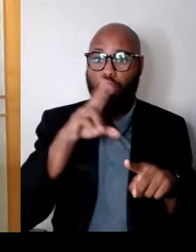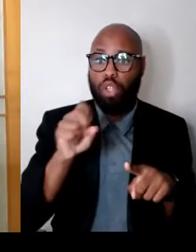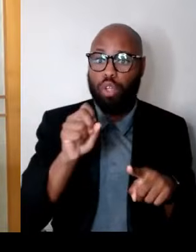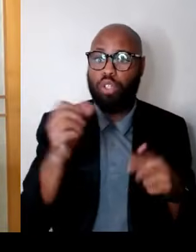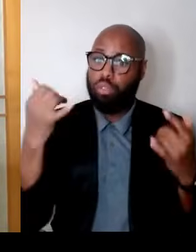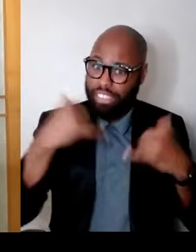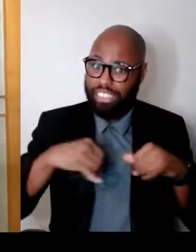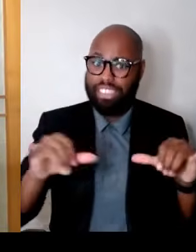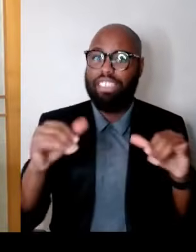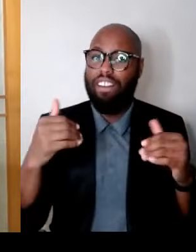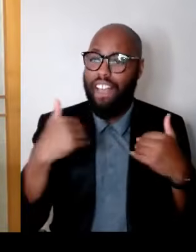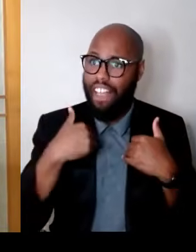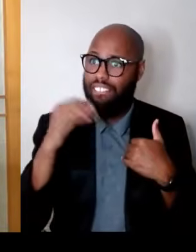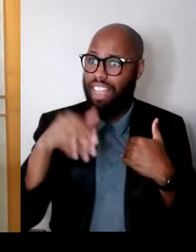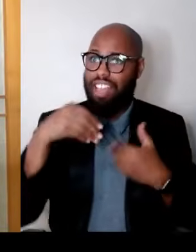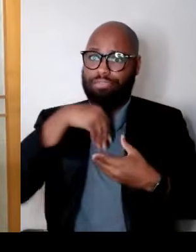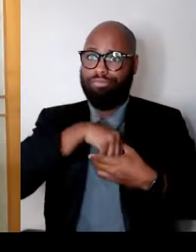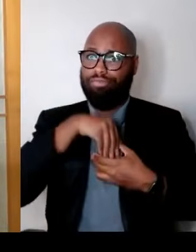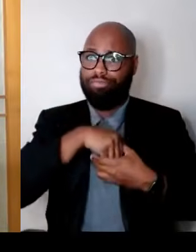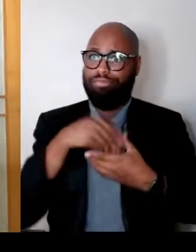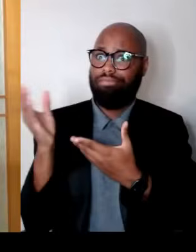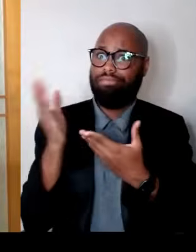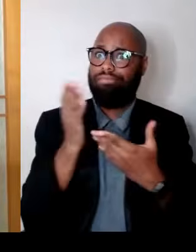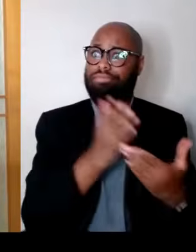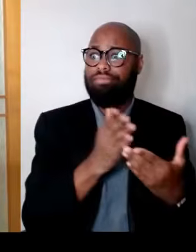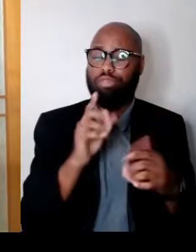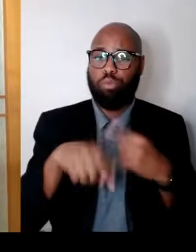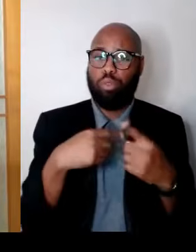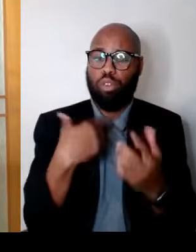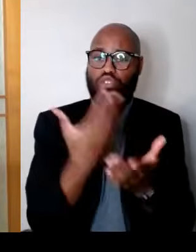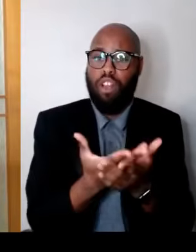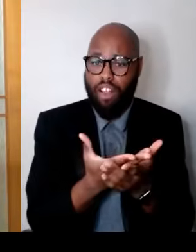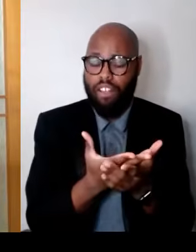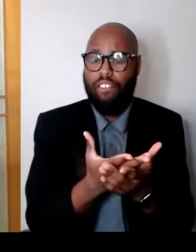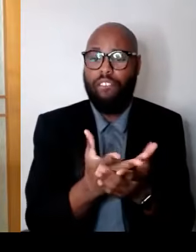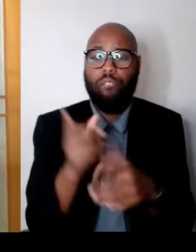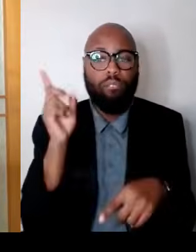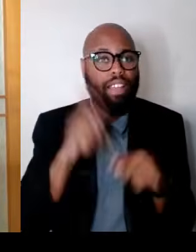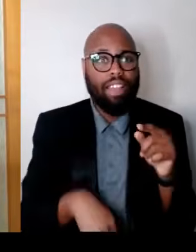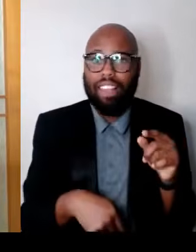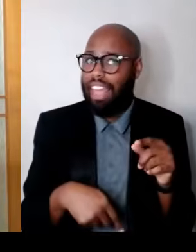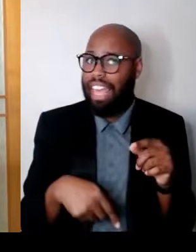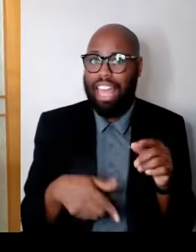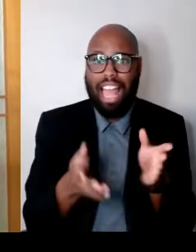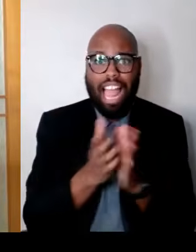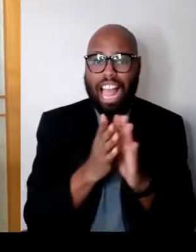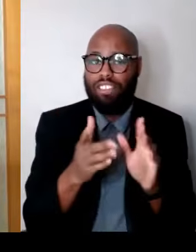And so we cannot ask from our communities what is not there yet.